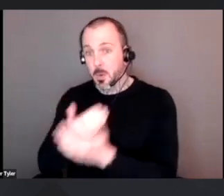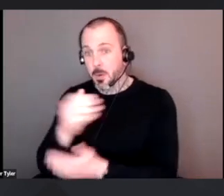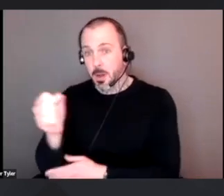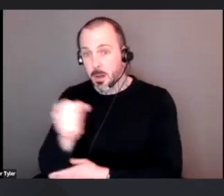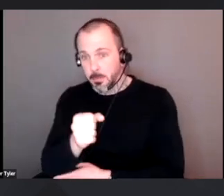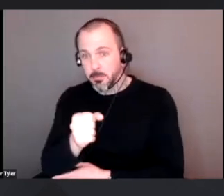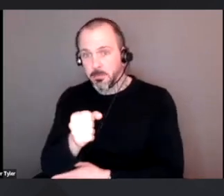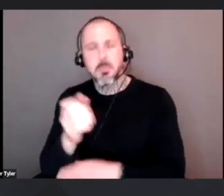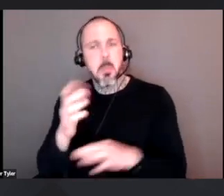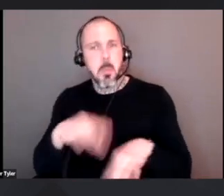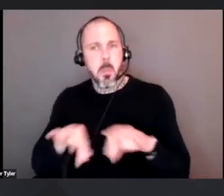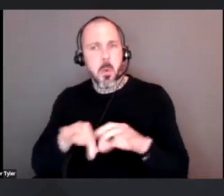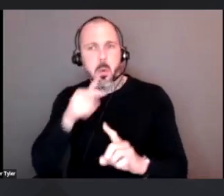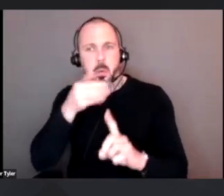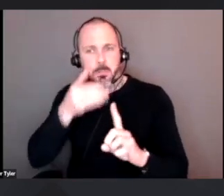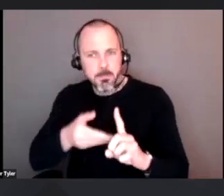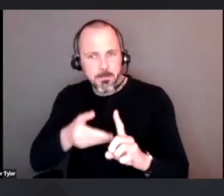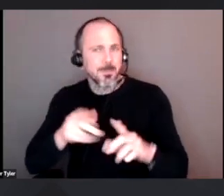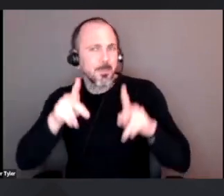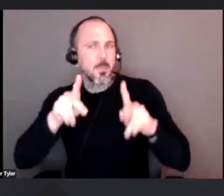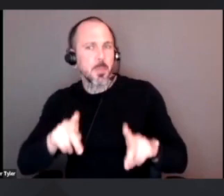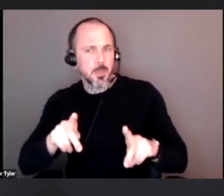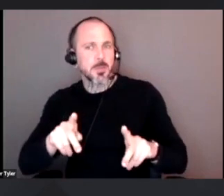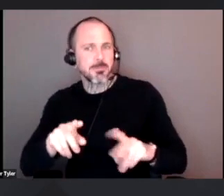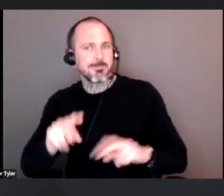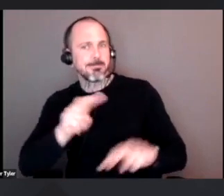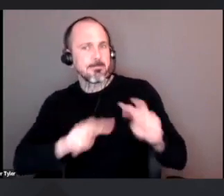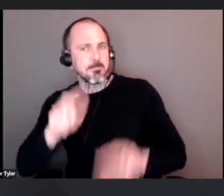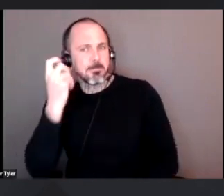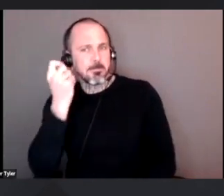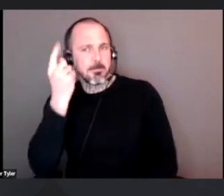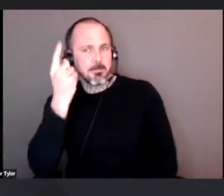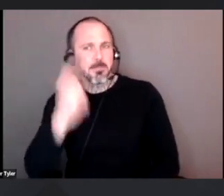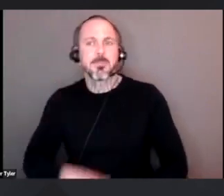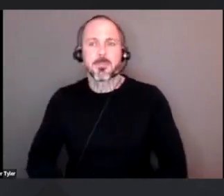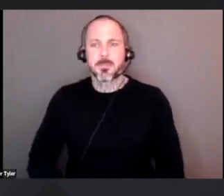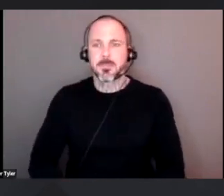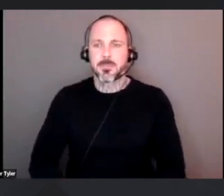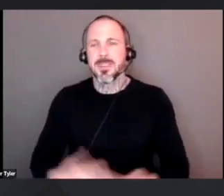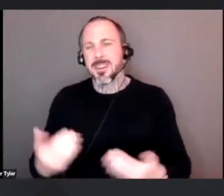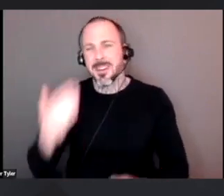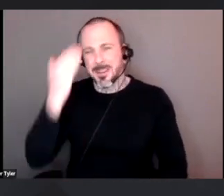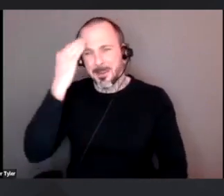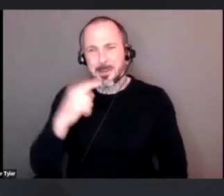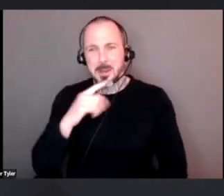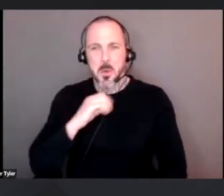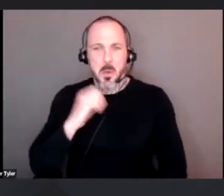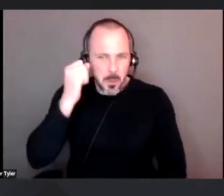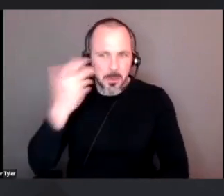I'm getting a little older, if that was your daughter or son in the workplace, you know, how would you want them to be treated? How would you like them to be trained and stuff?